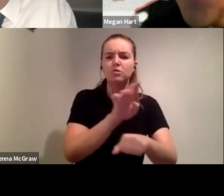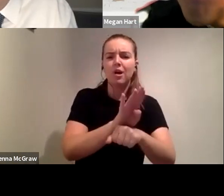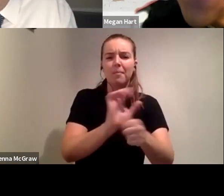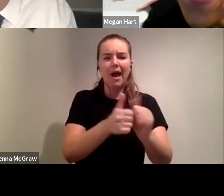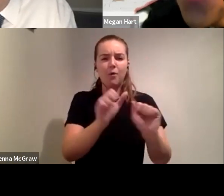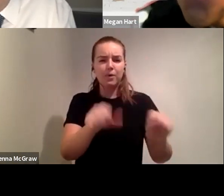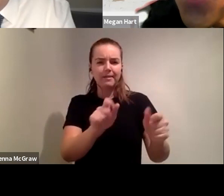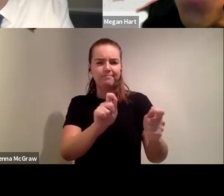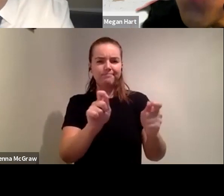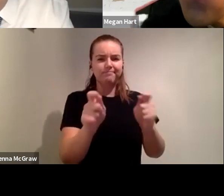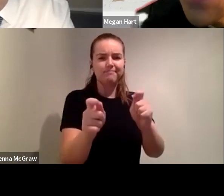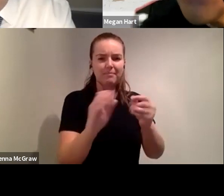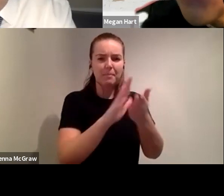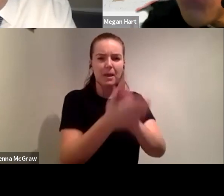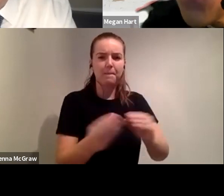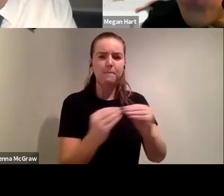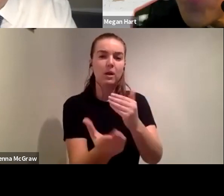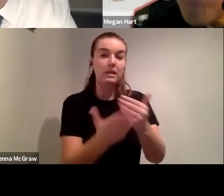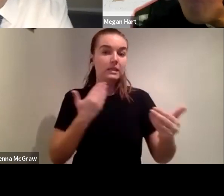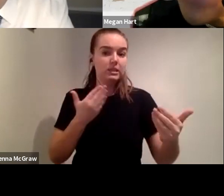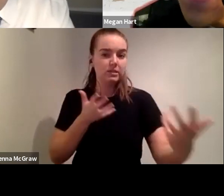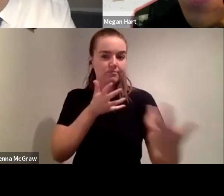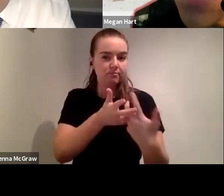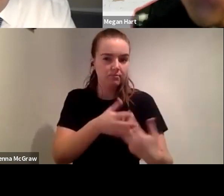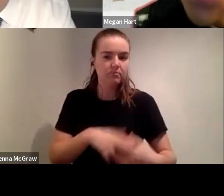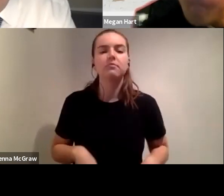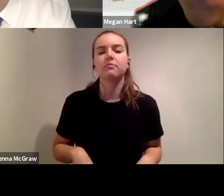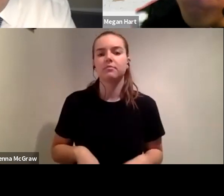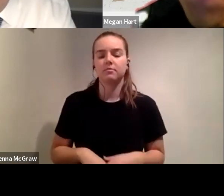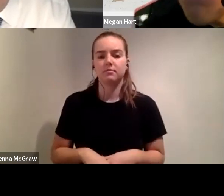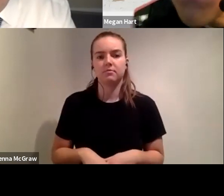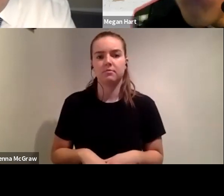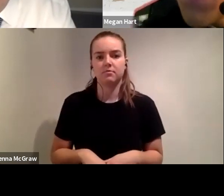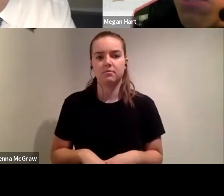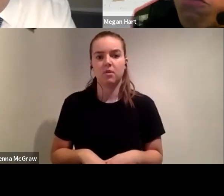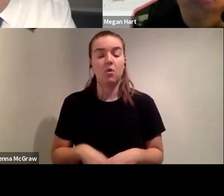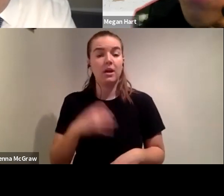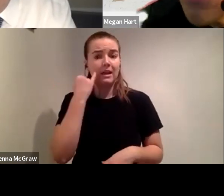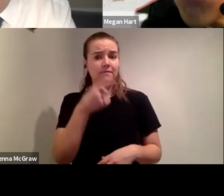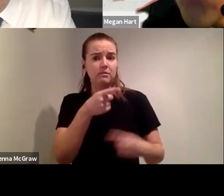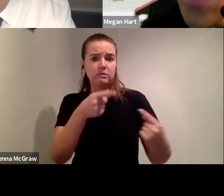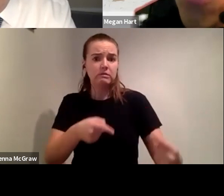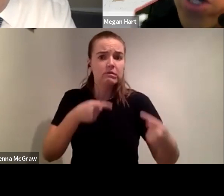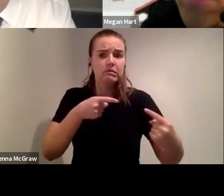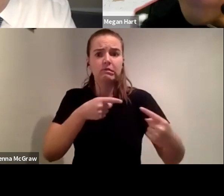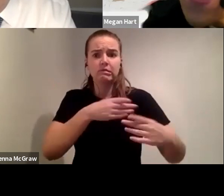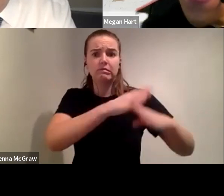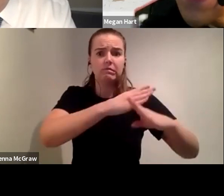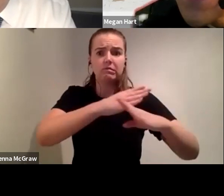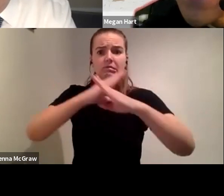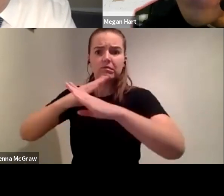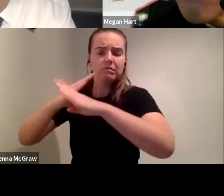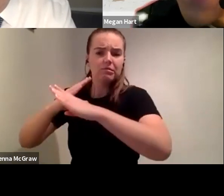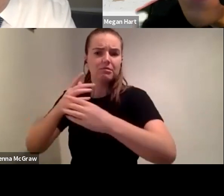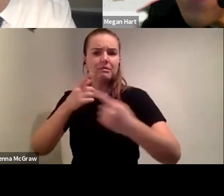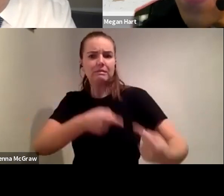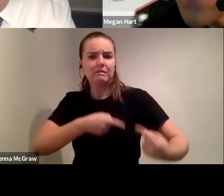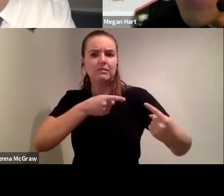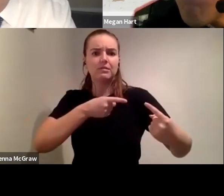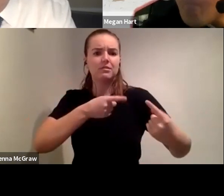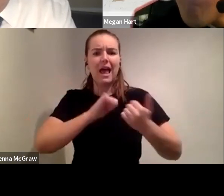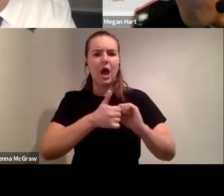But kind of along the lines of what David was saying, what would make your job easier?